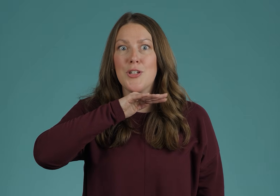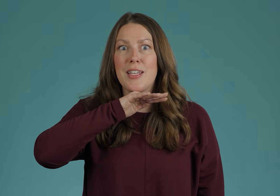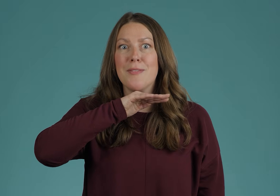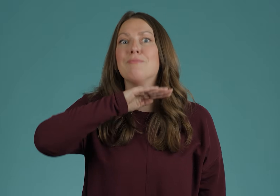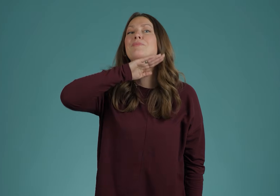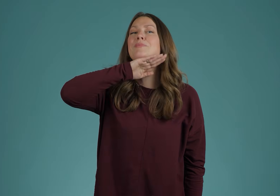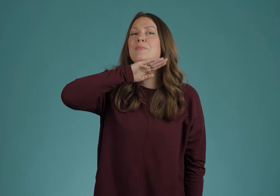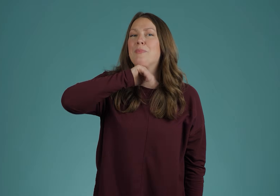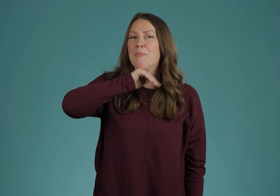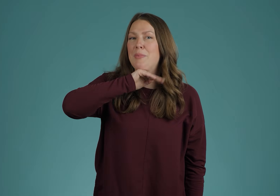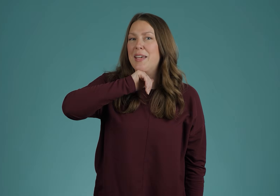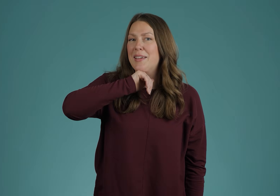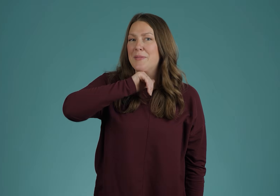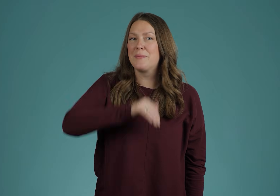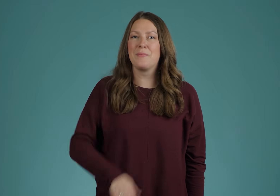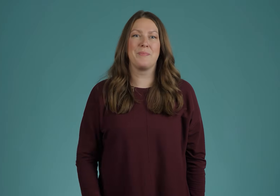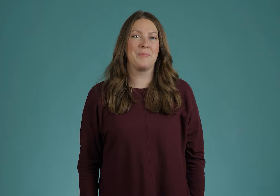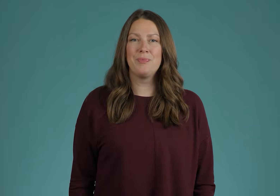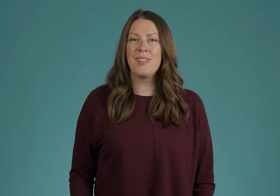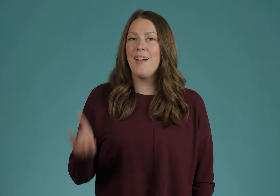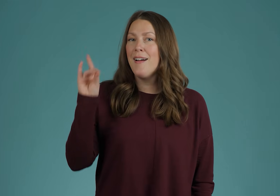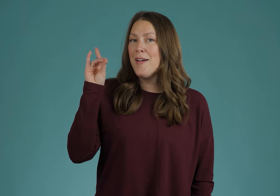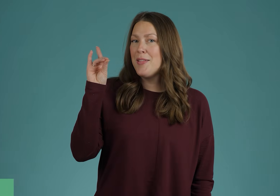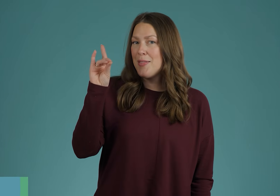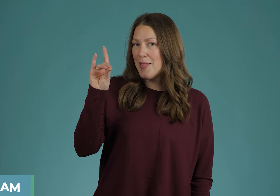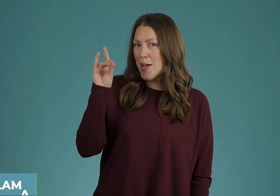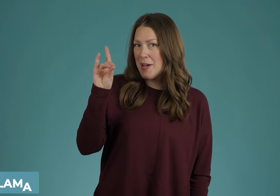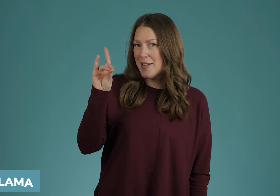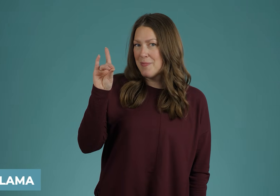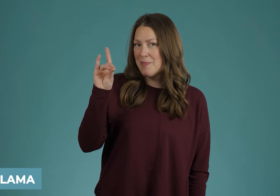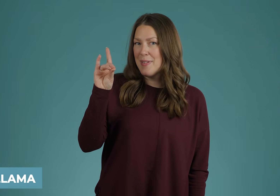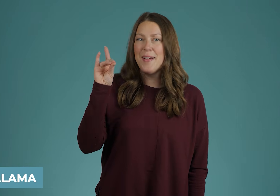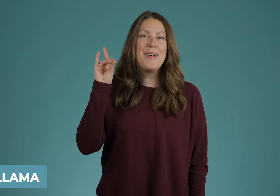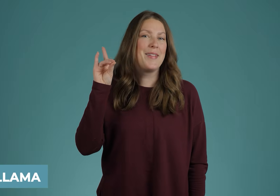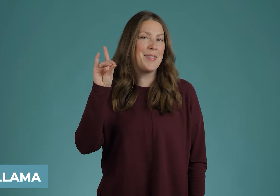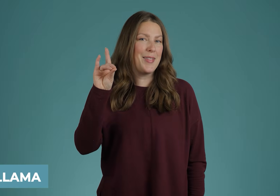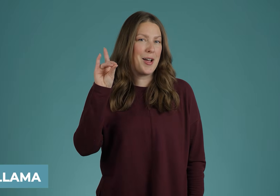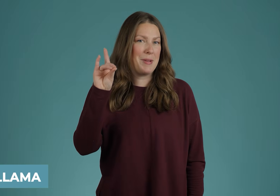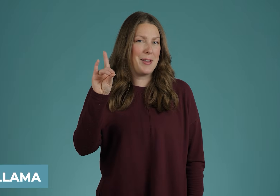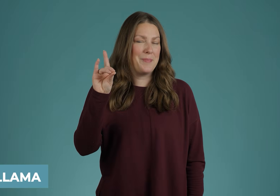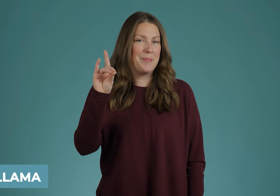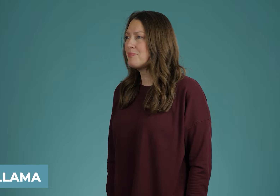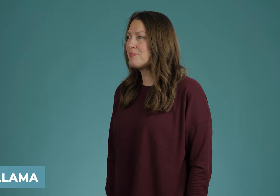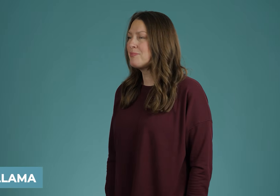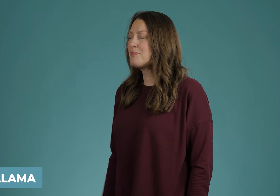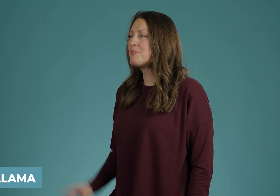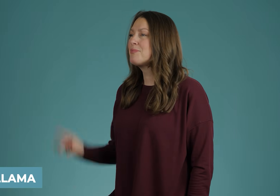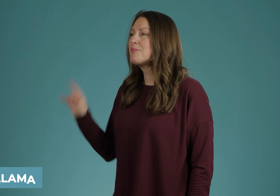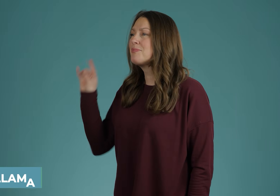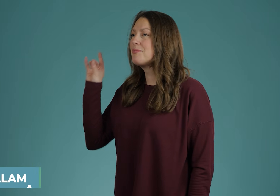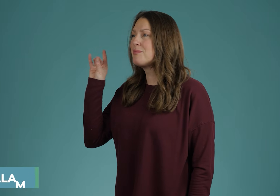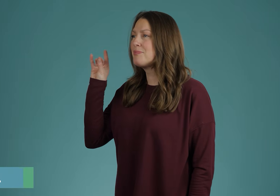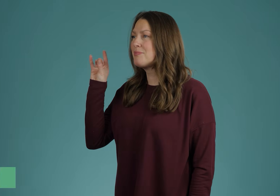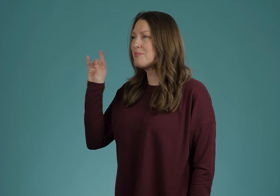dirty. Pig.